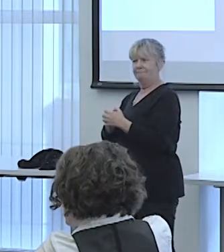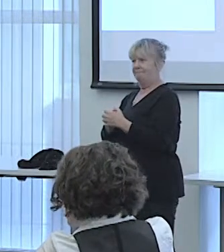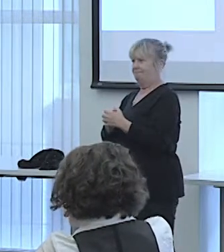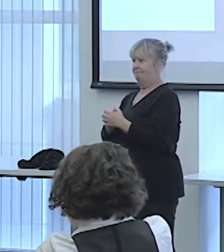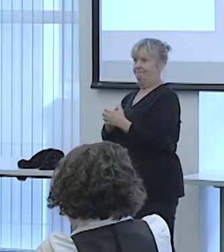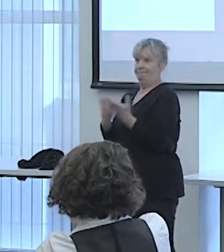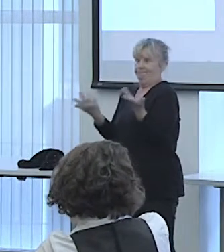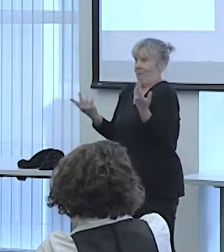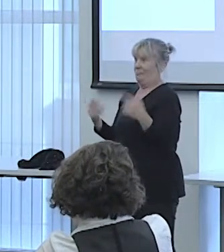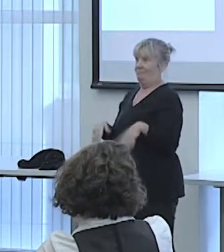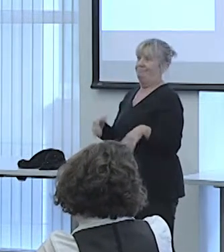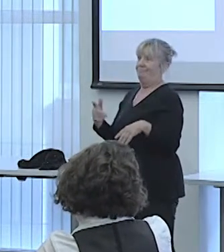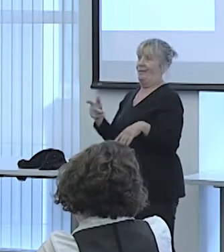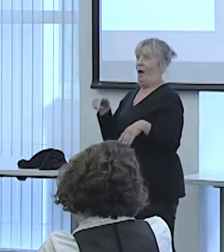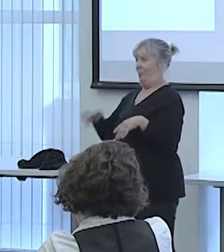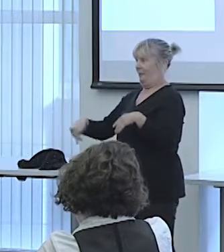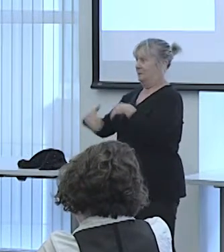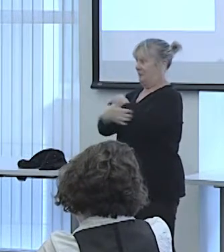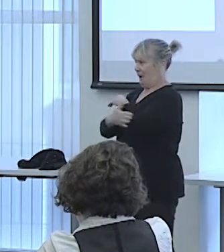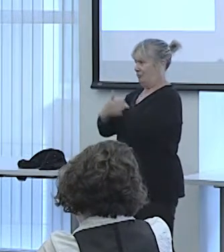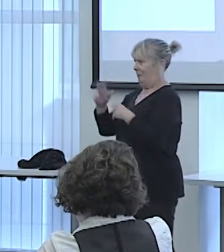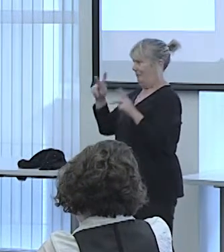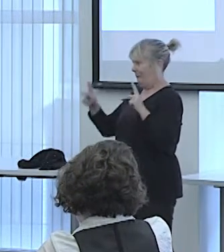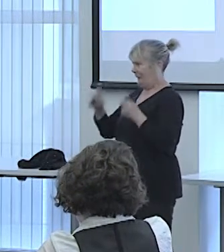in long-term hookups pretty quick too.